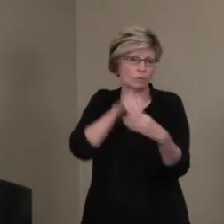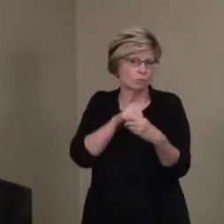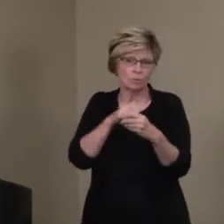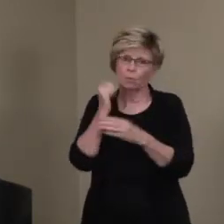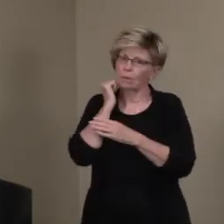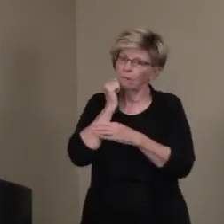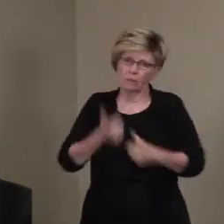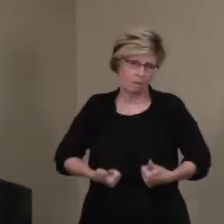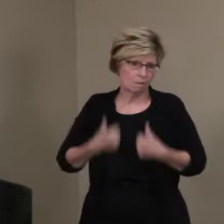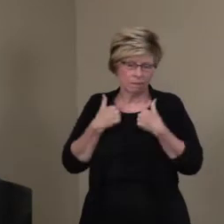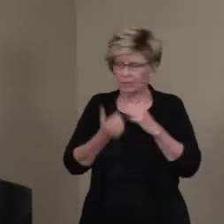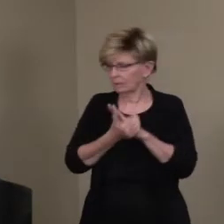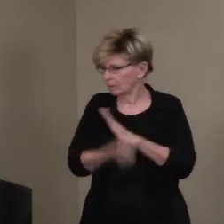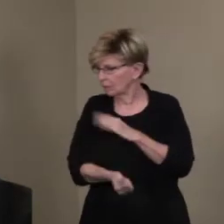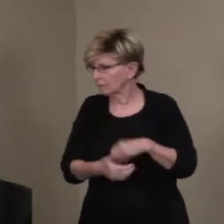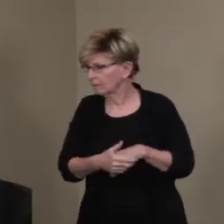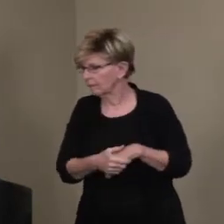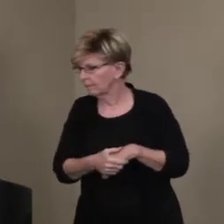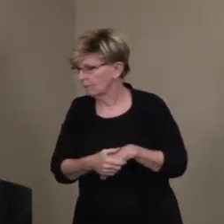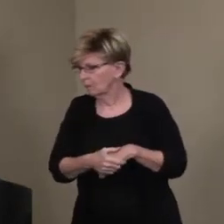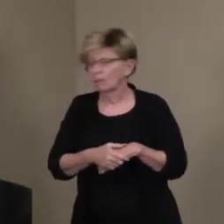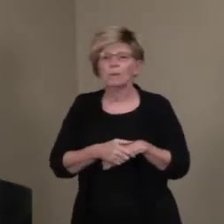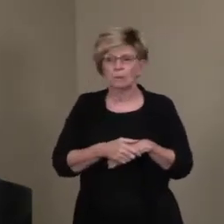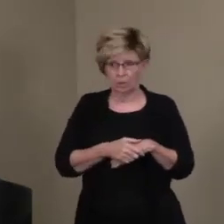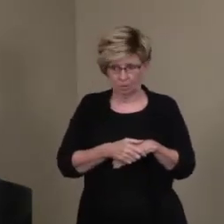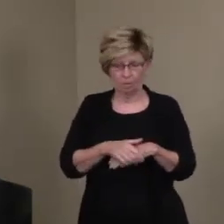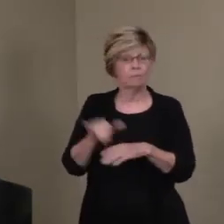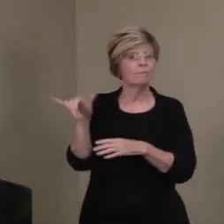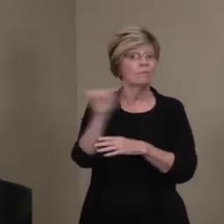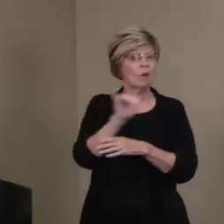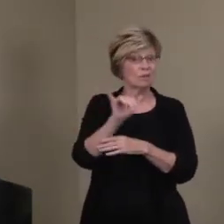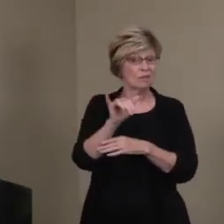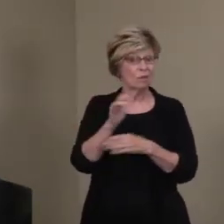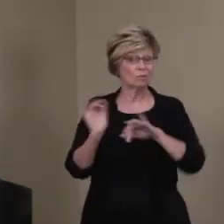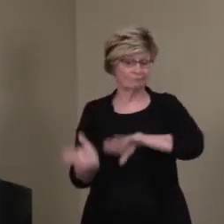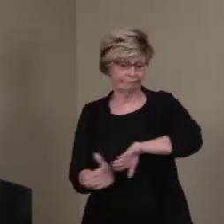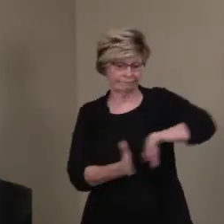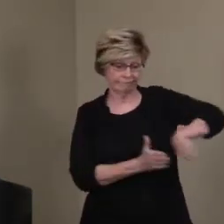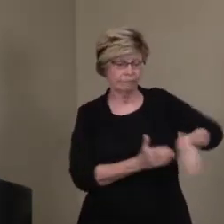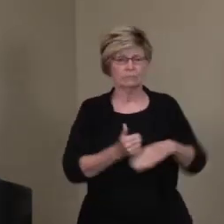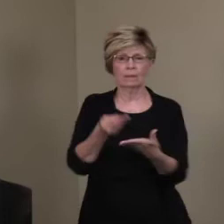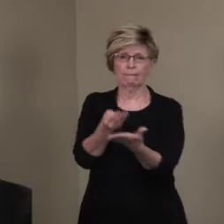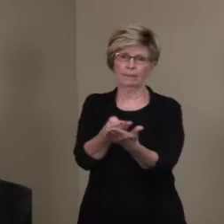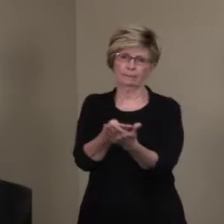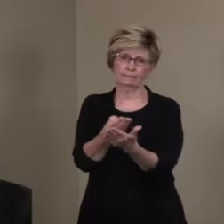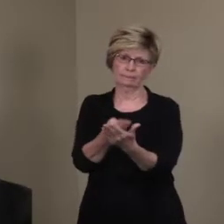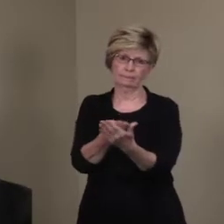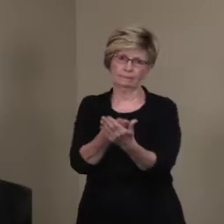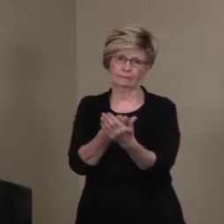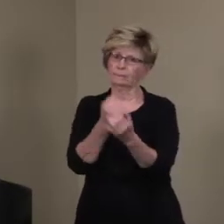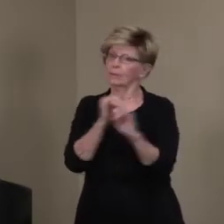sewing all of those things that you would do in your own independent also